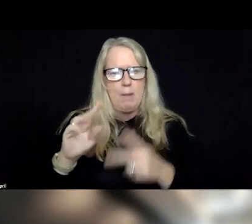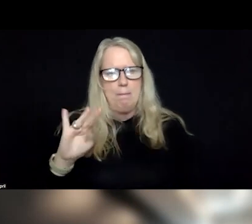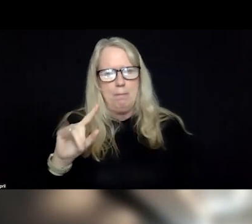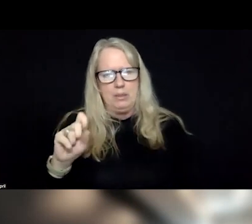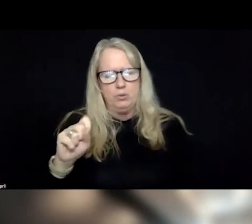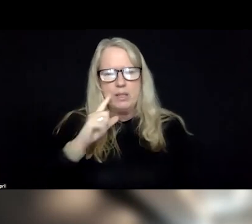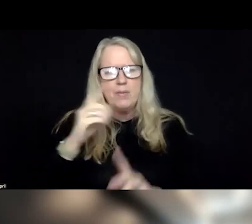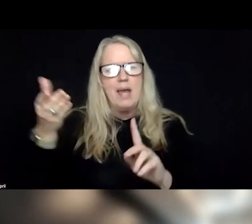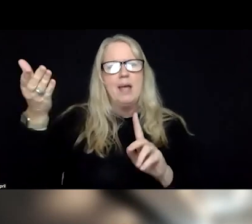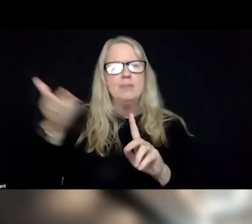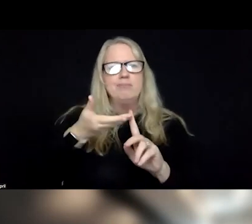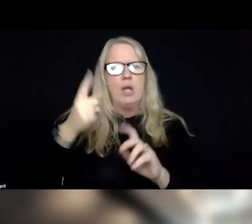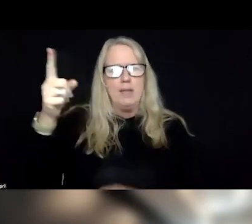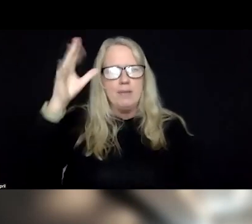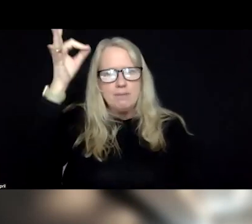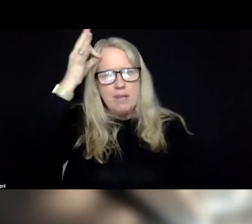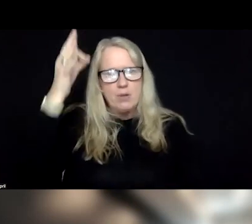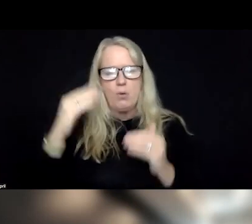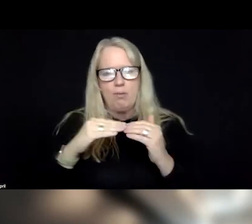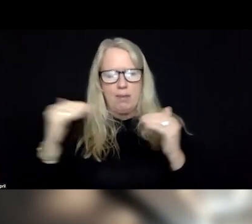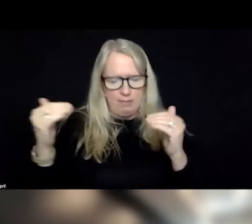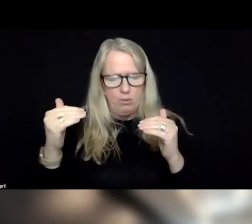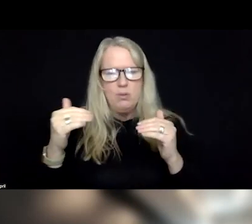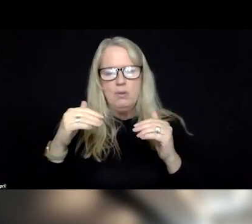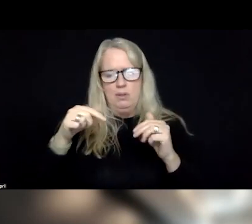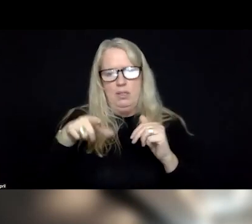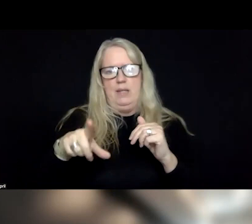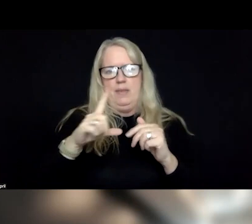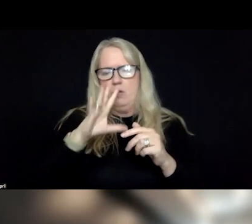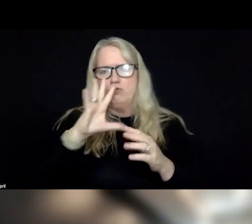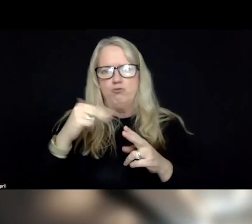ON THE FEDERAL LEVEL ON CONGRESS THAT TOUCH ON THE CALL CENTER